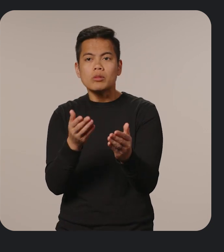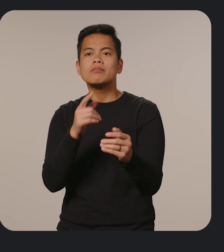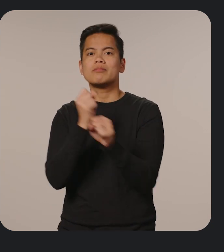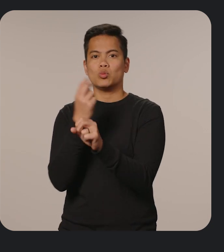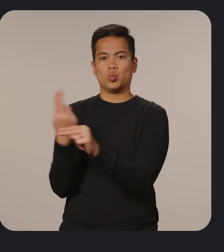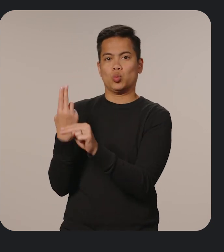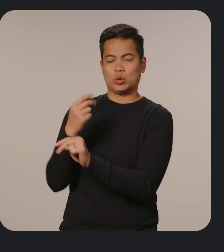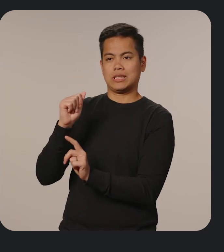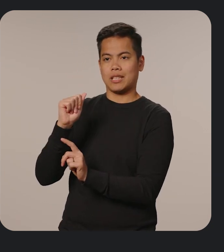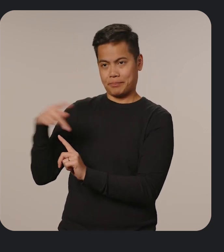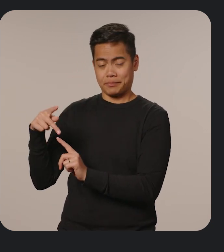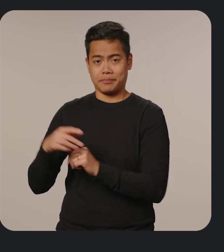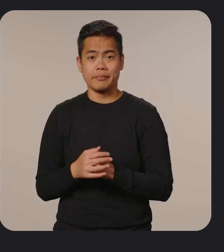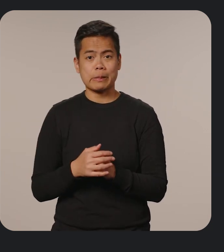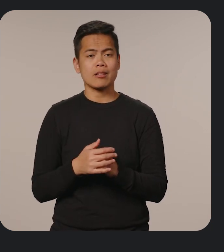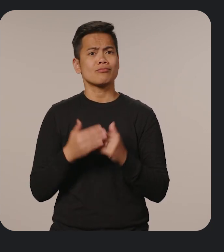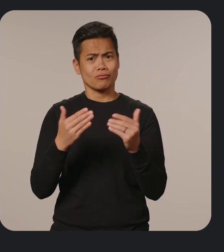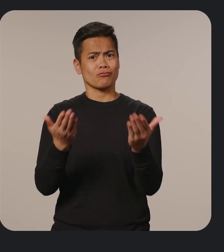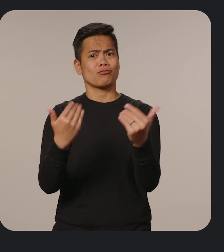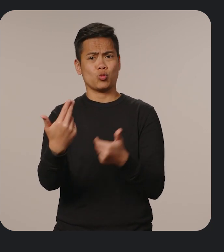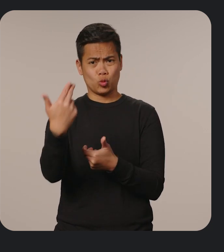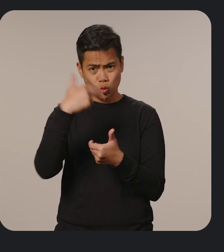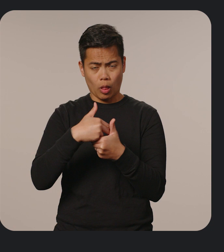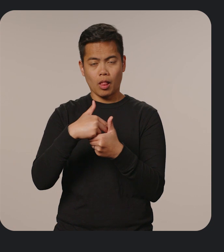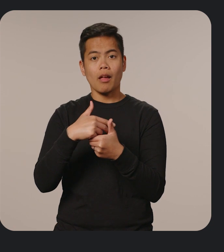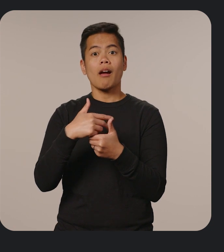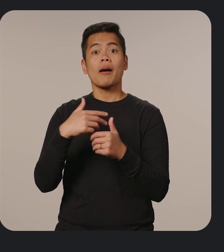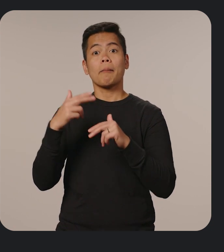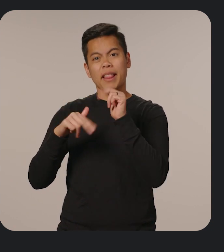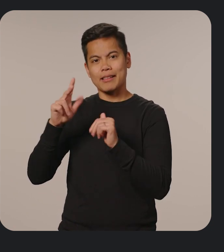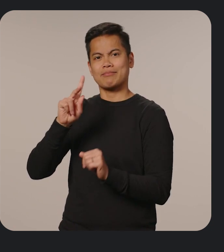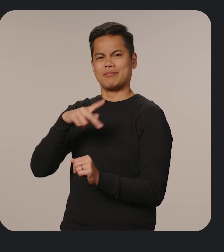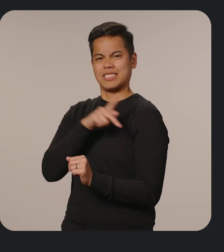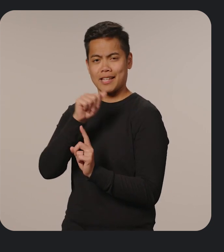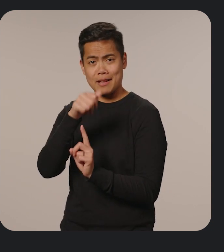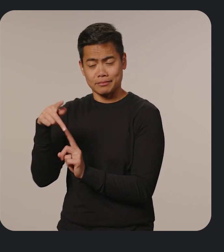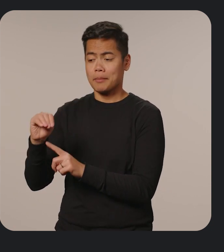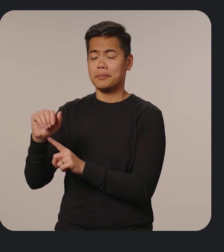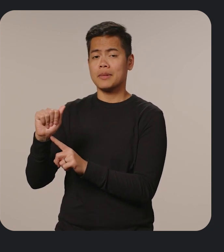People are already using it to create amazing experiences. And we can't wait to see what you create.